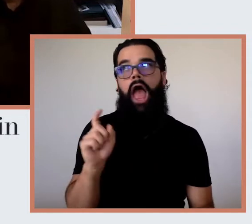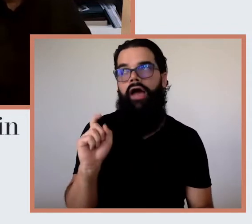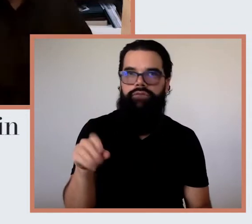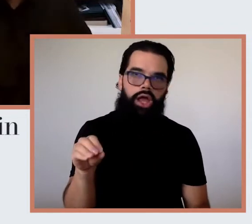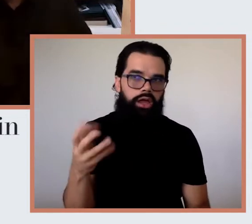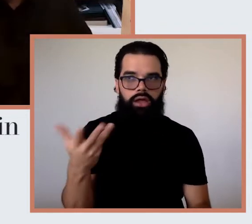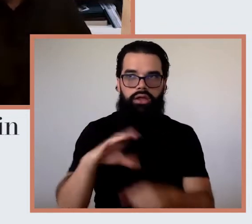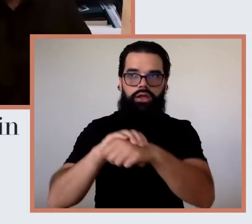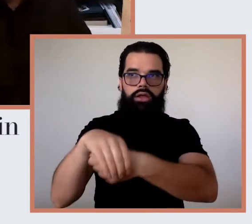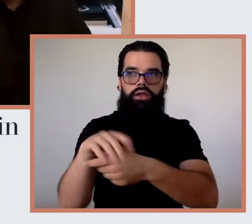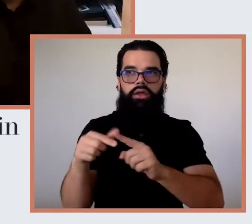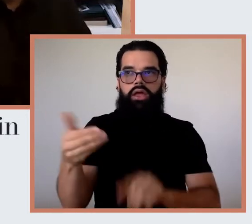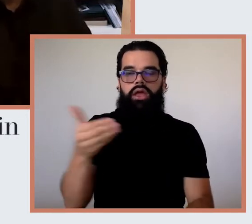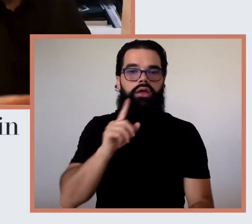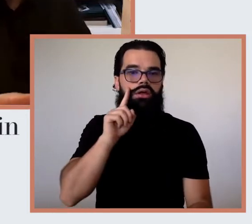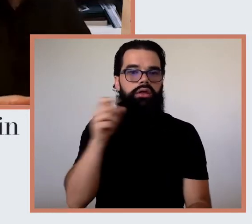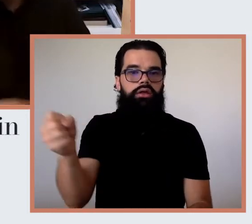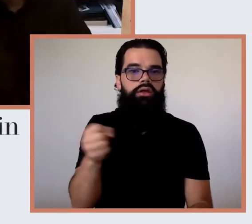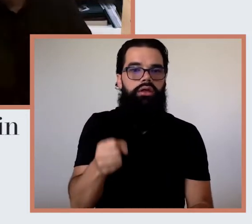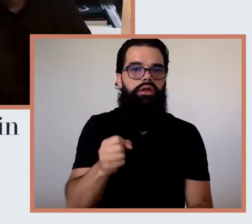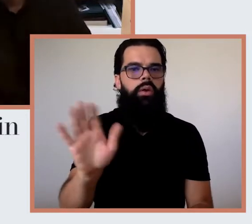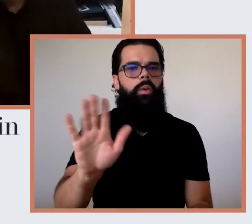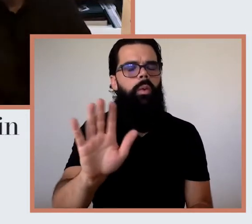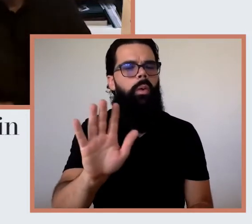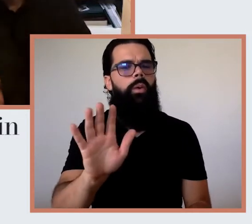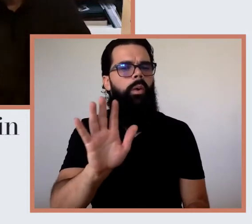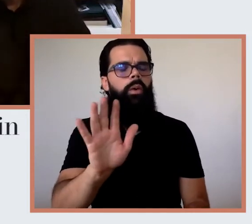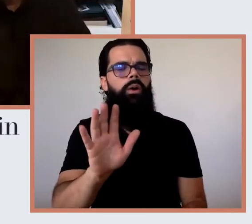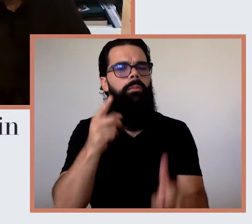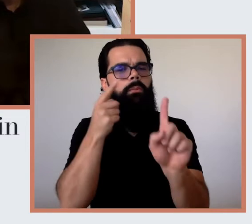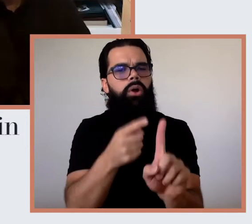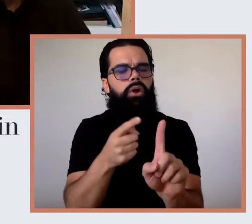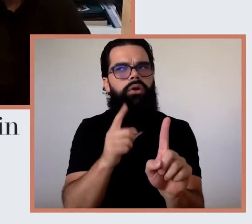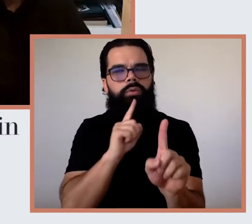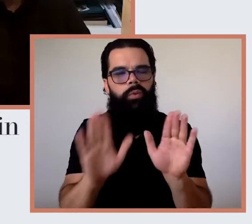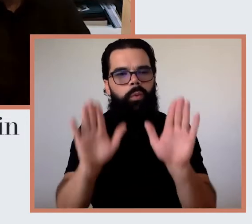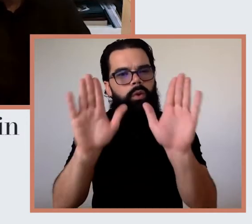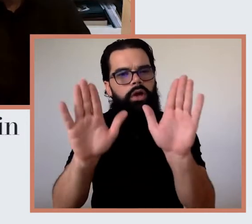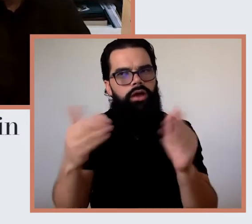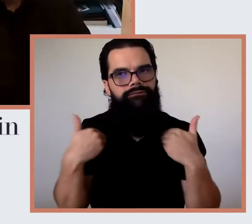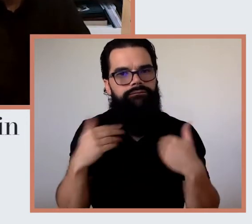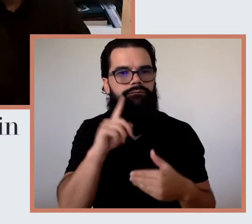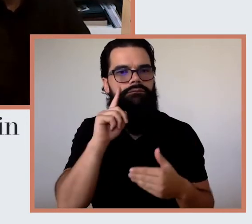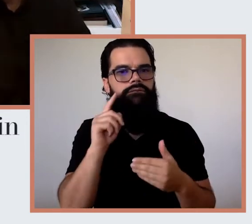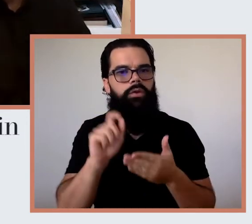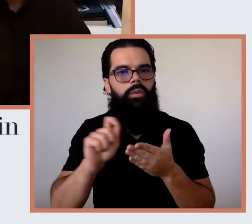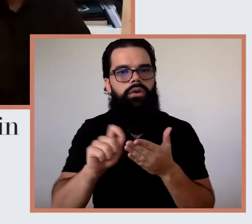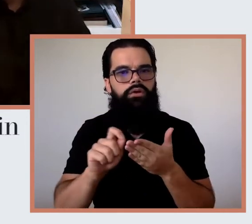so that's why we'll hire a deaf writer, yes, of course. But if I have a great writer who's deaf who I still, you know,